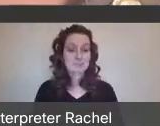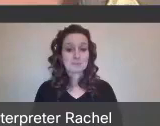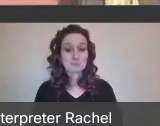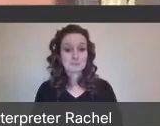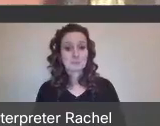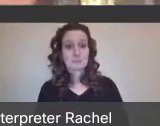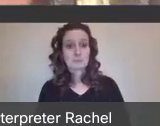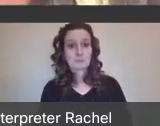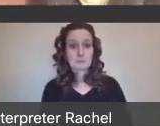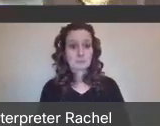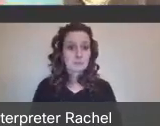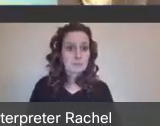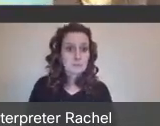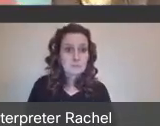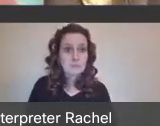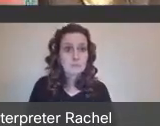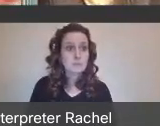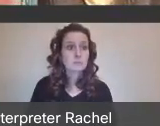[Staff] Just as a brief reminder for our reporters, we have